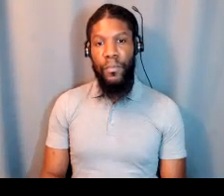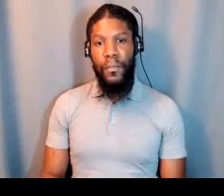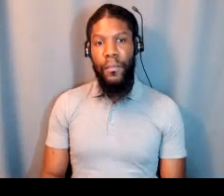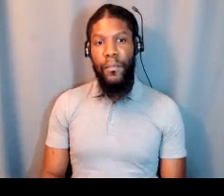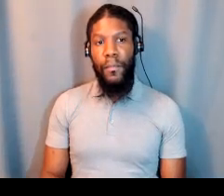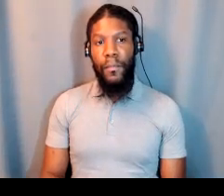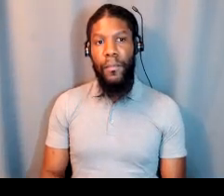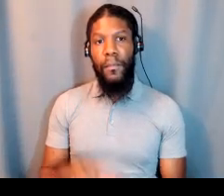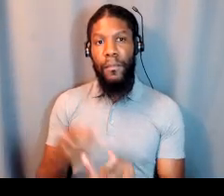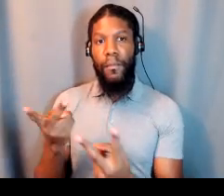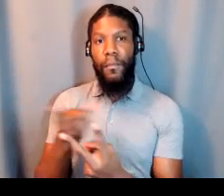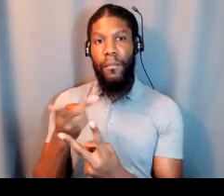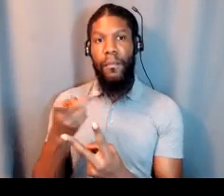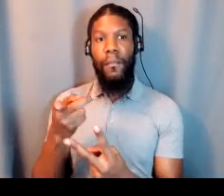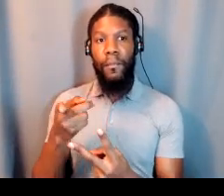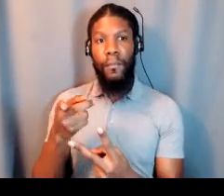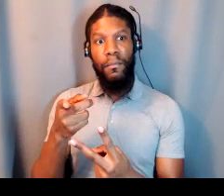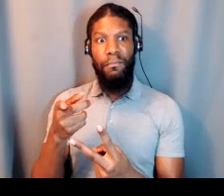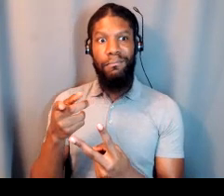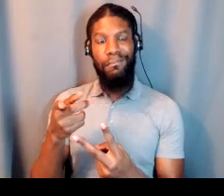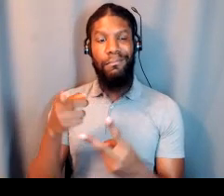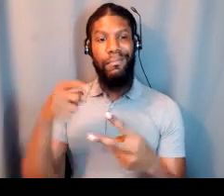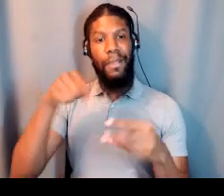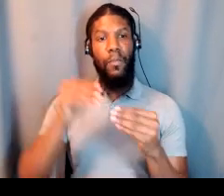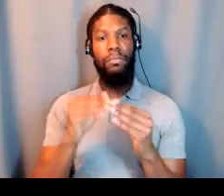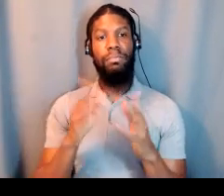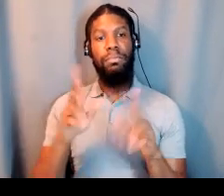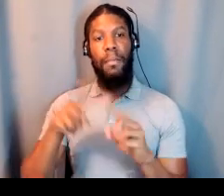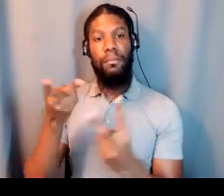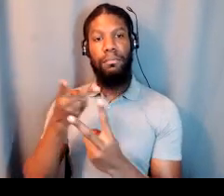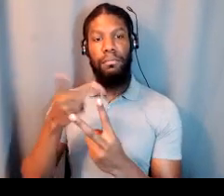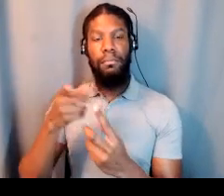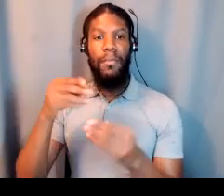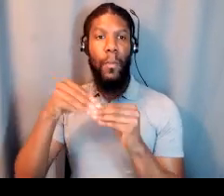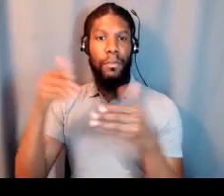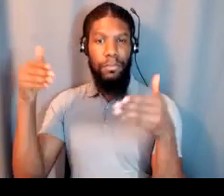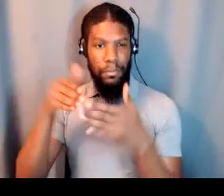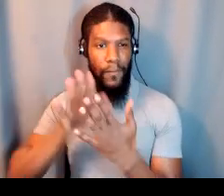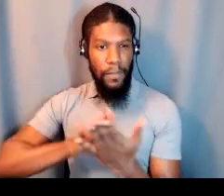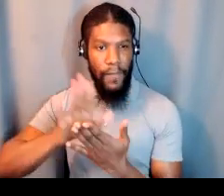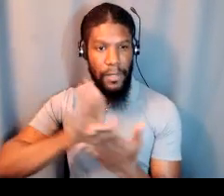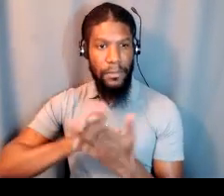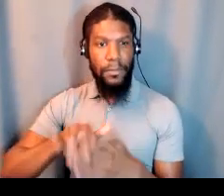on the face-to-face consultation. However, in future research, it may be worthwhile to create an asynchronous heuristic